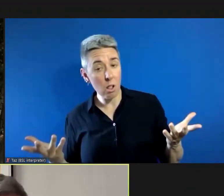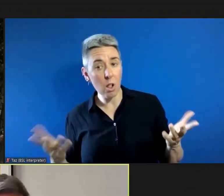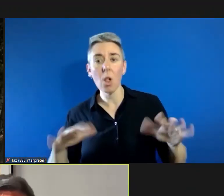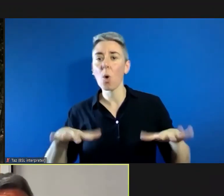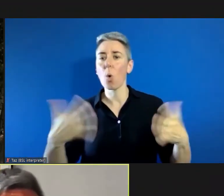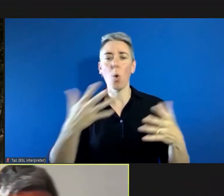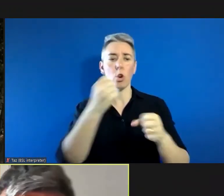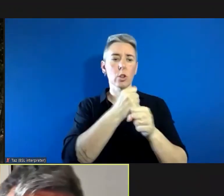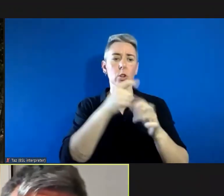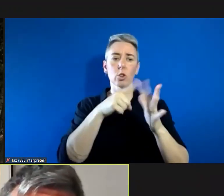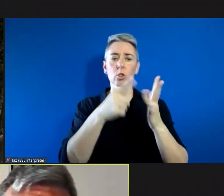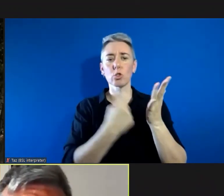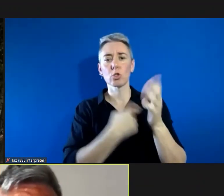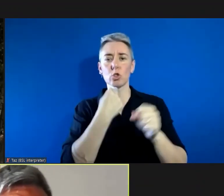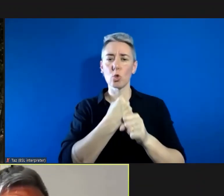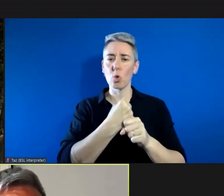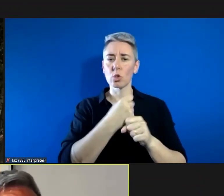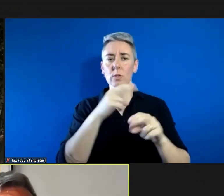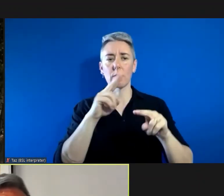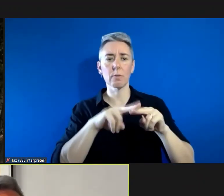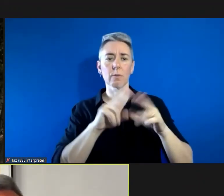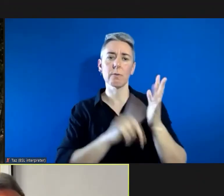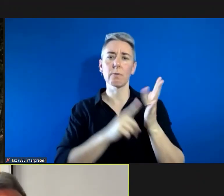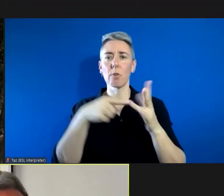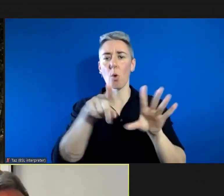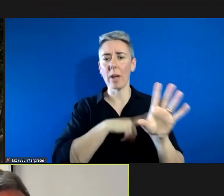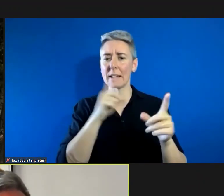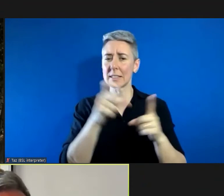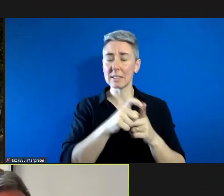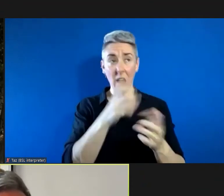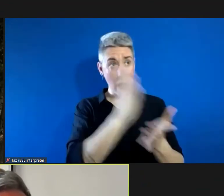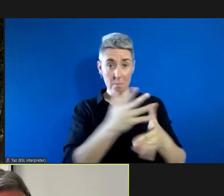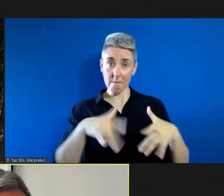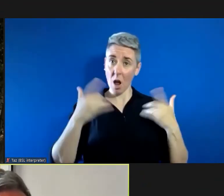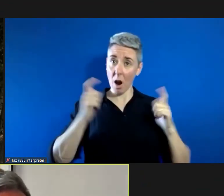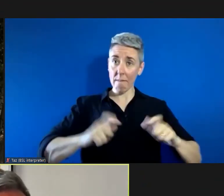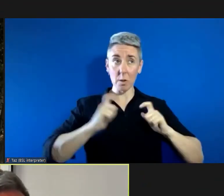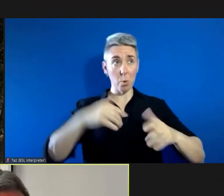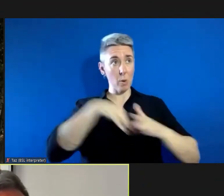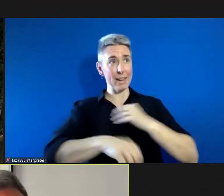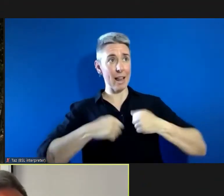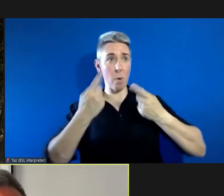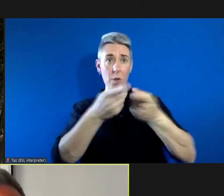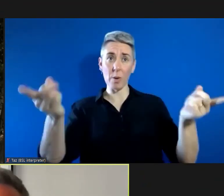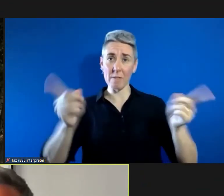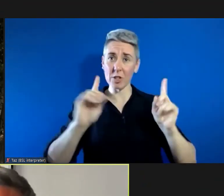Floyd or whoever, wherever they're coming from, how comfortable would they be? So